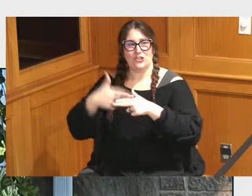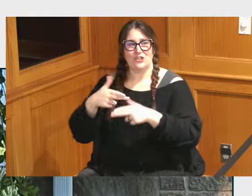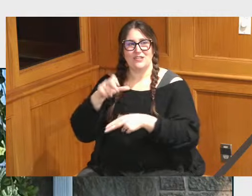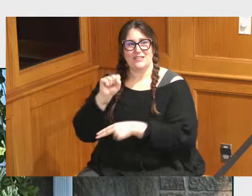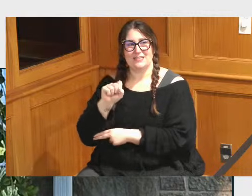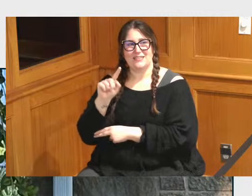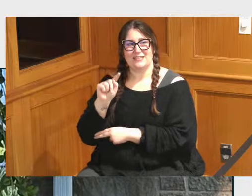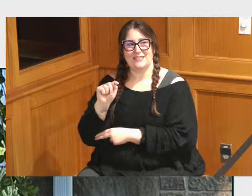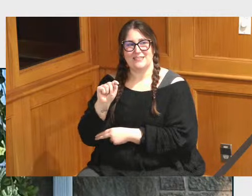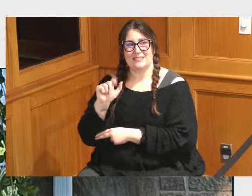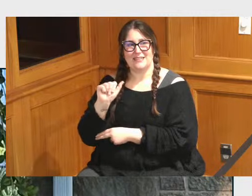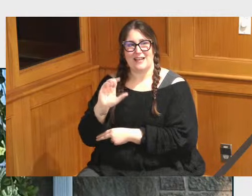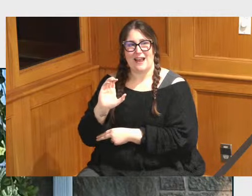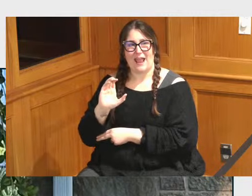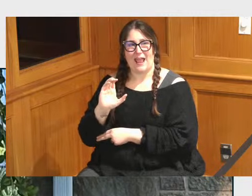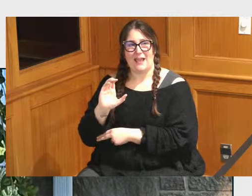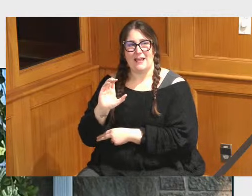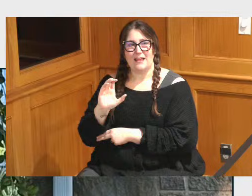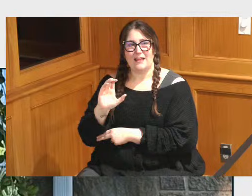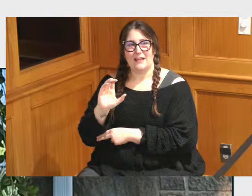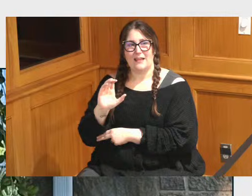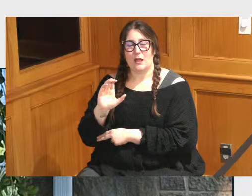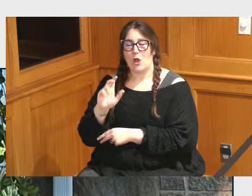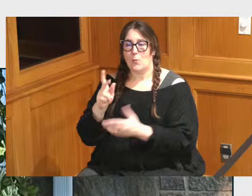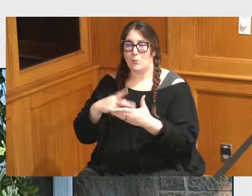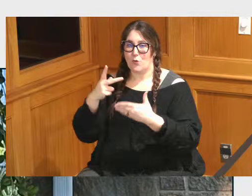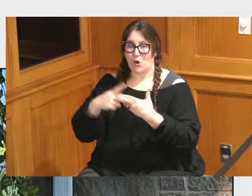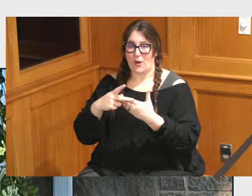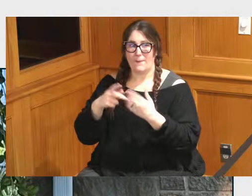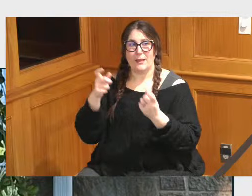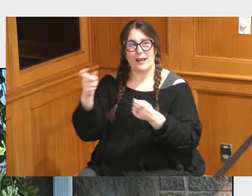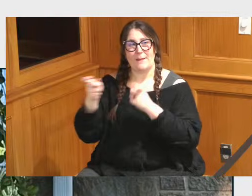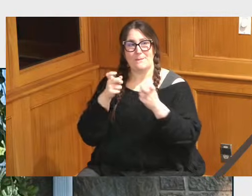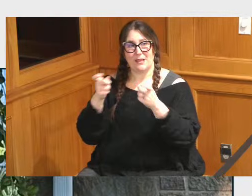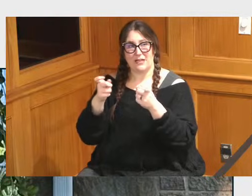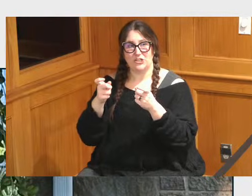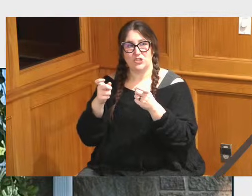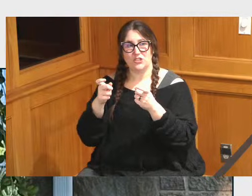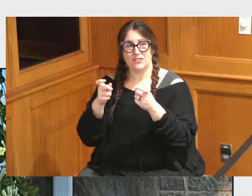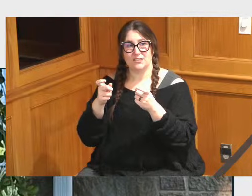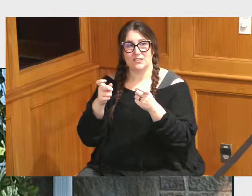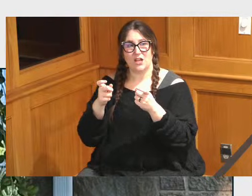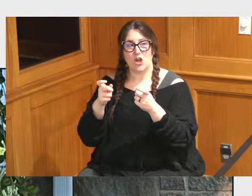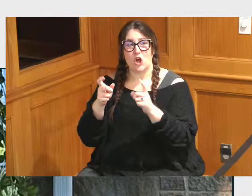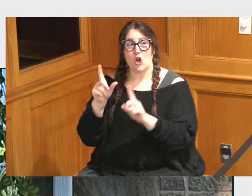a ton of detail, but that program manages a system of credits that ensures five times